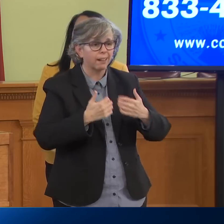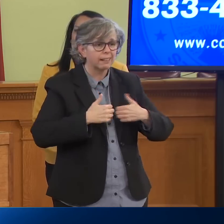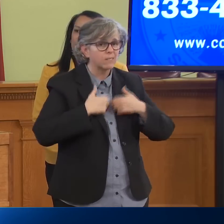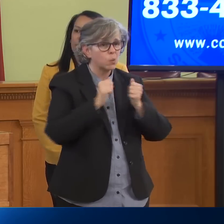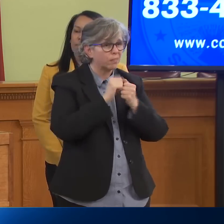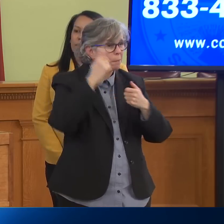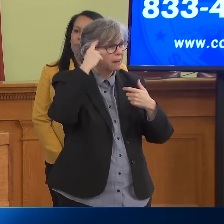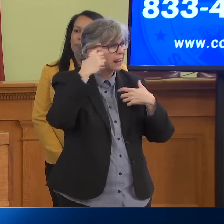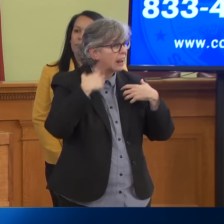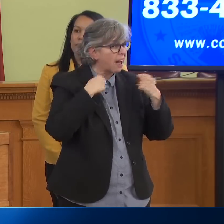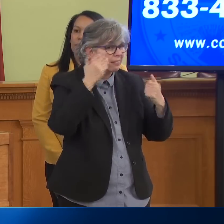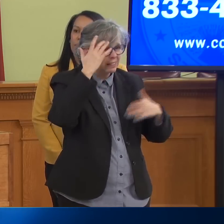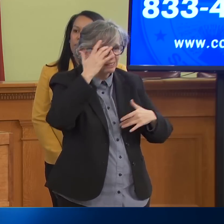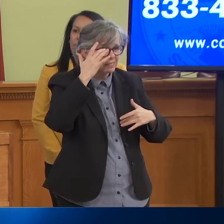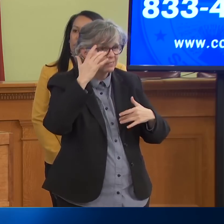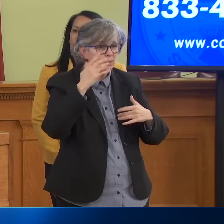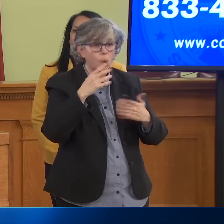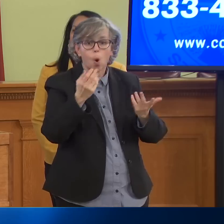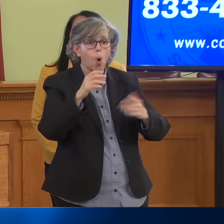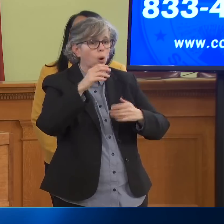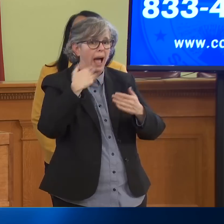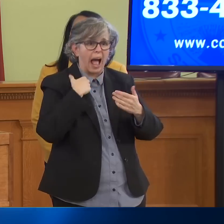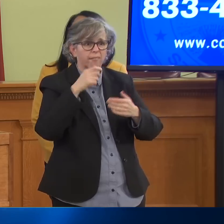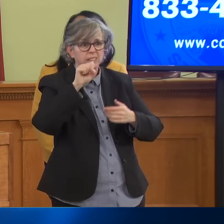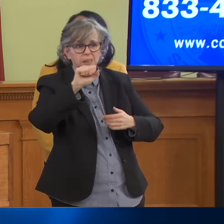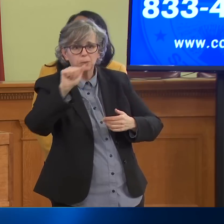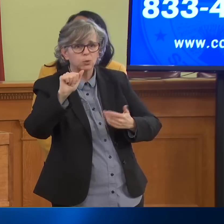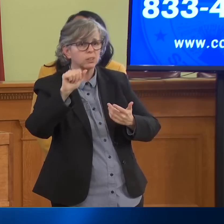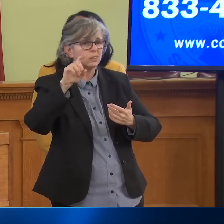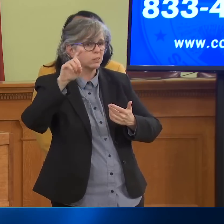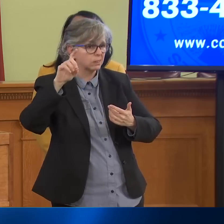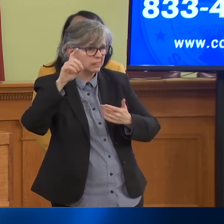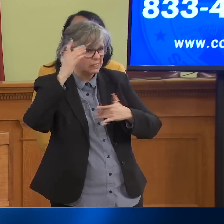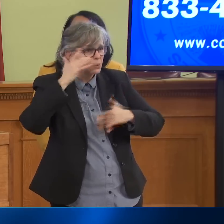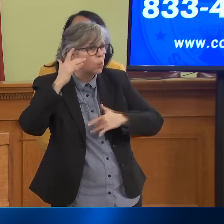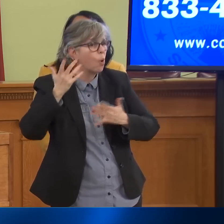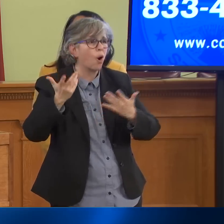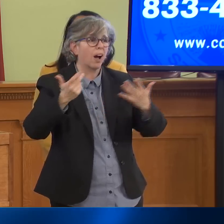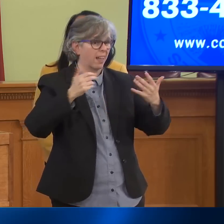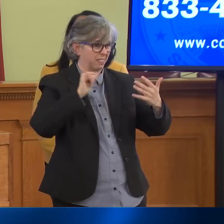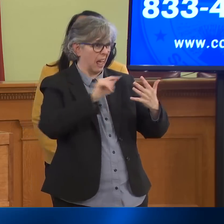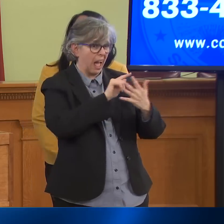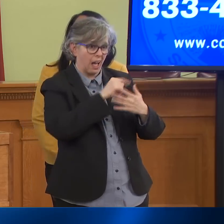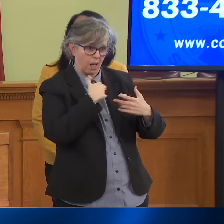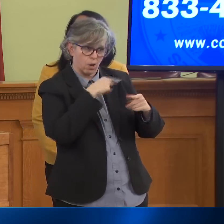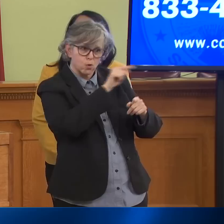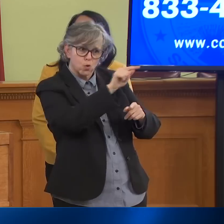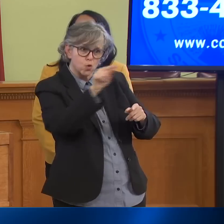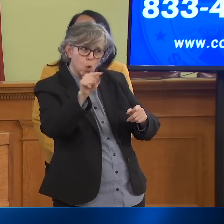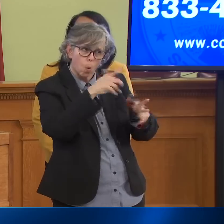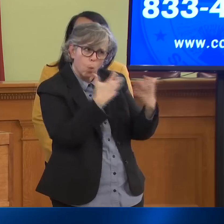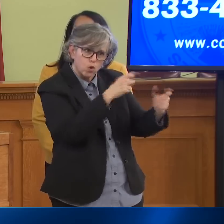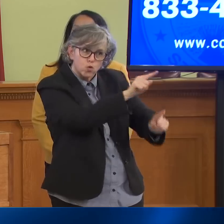I WANT TO TAKE A MINUTE AND SAY TO ALL OF OUR FRIENDS AND FAMILIES LIVING WITH MENTAL ILLNESS AND SUBSTANCE ABUSE